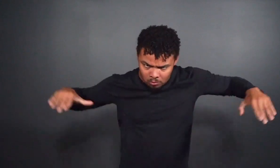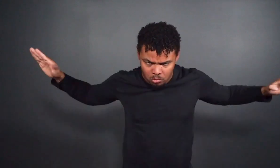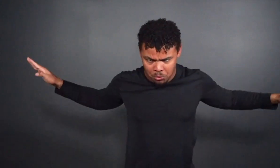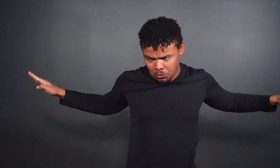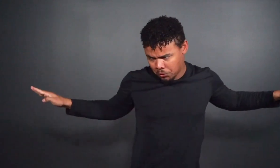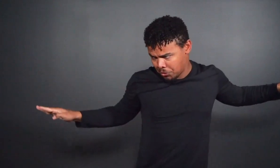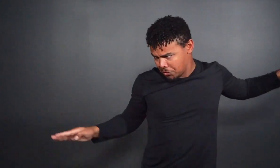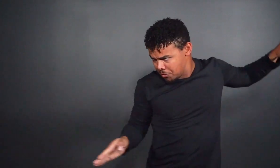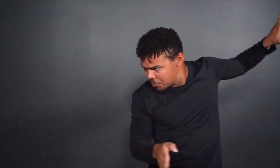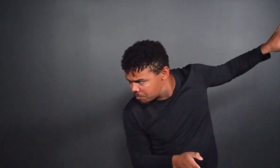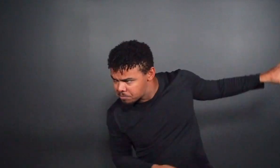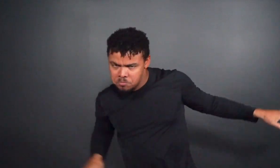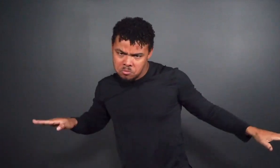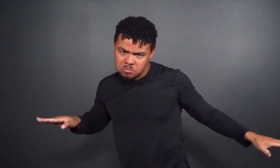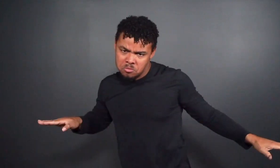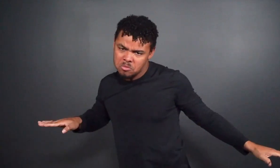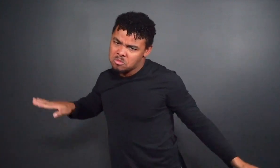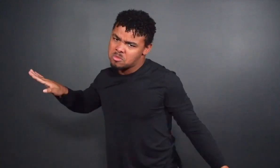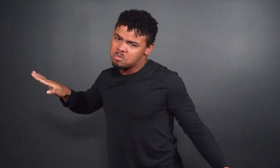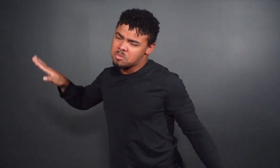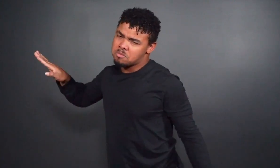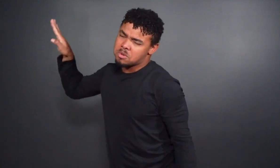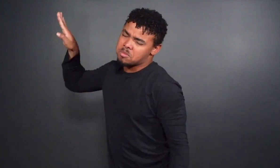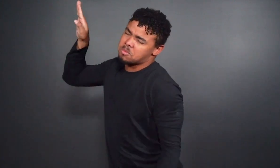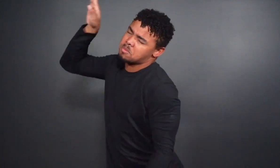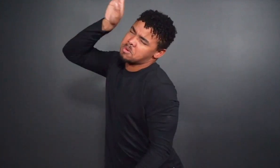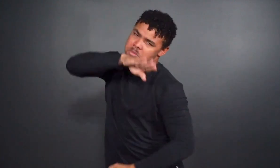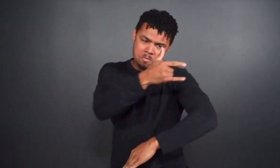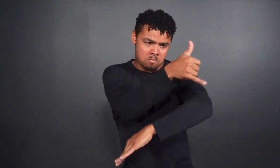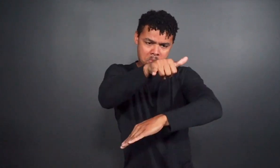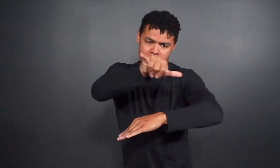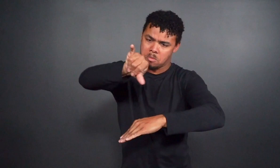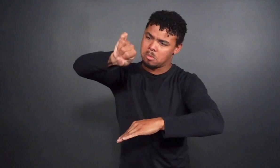Continued swooping. SUBJECT transforms.